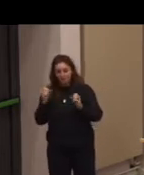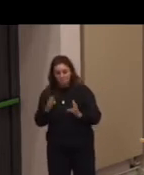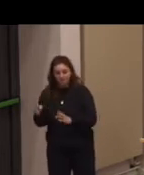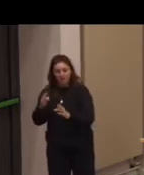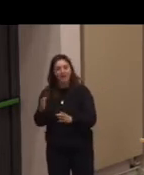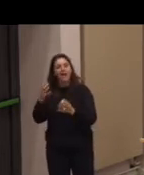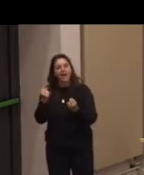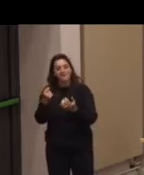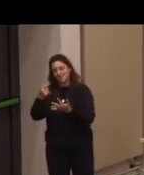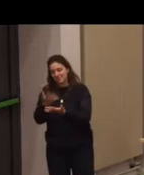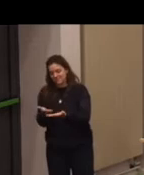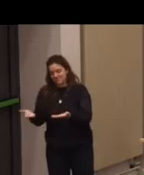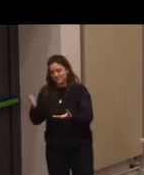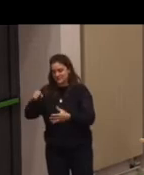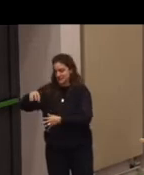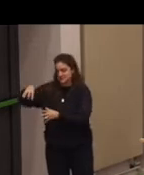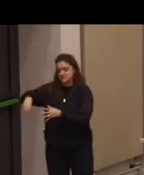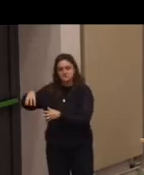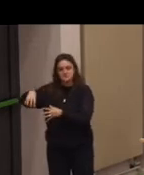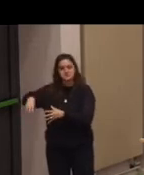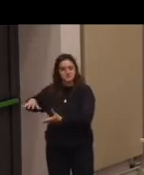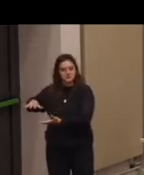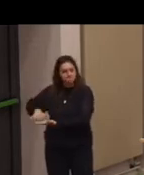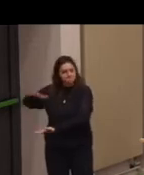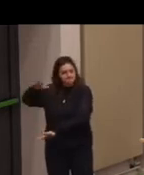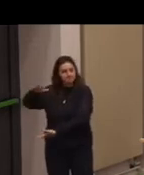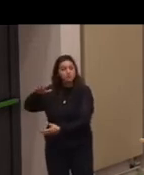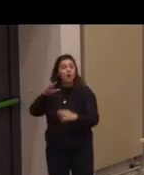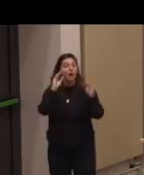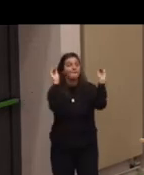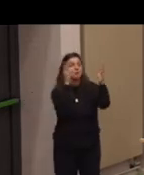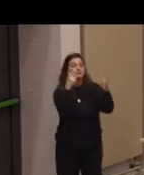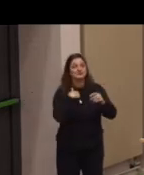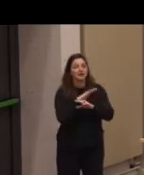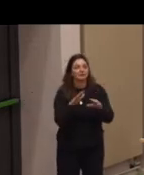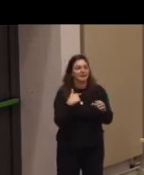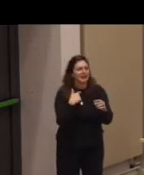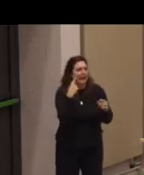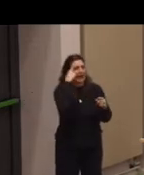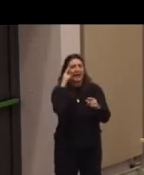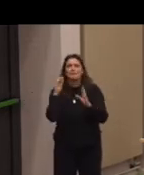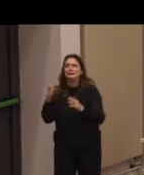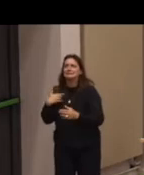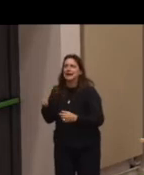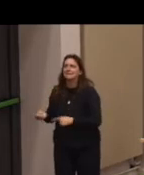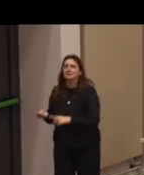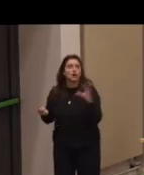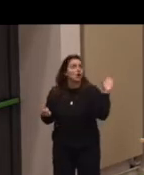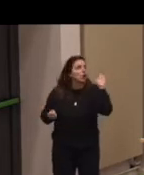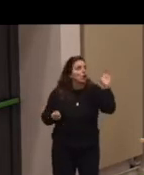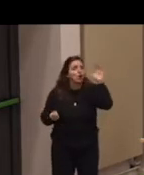those stockpiling efforts? Just a very practical, very simple low cost example of the solution.